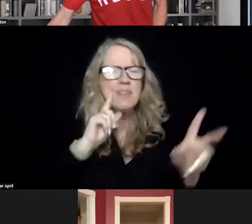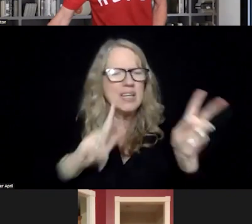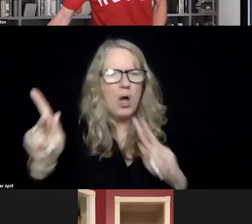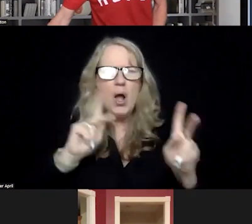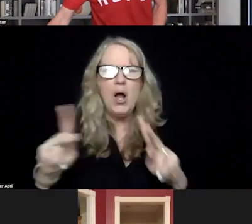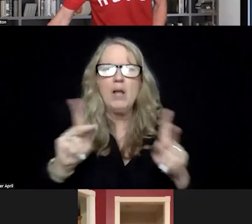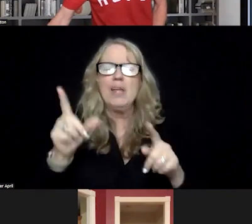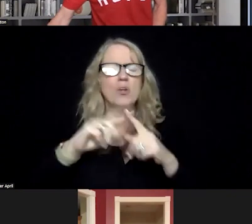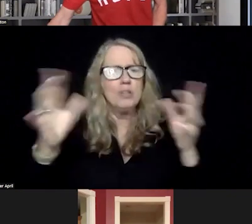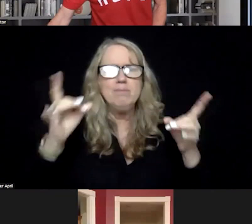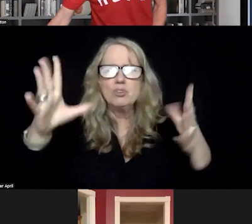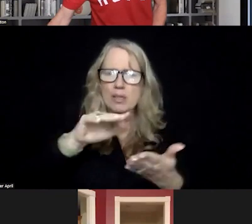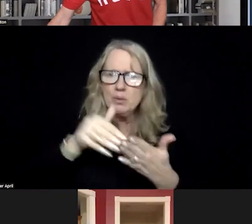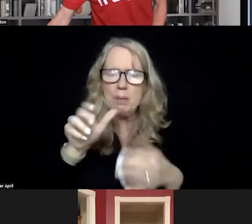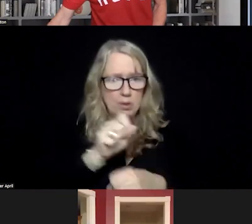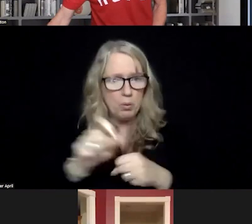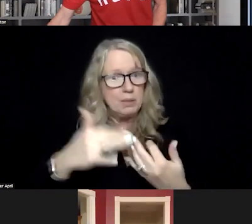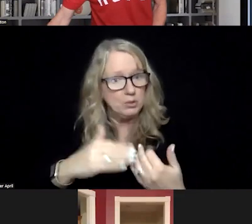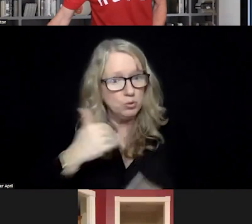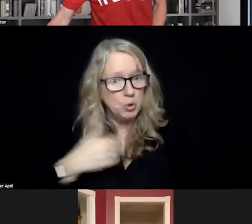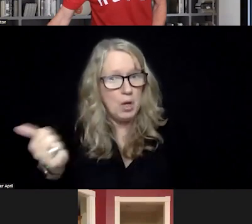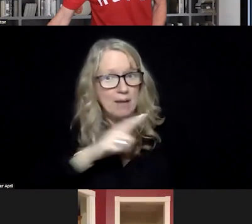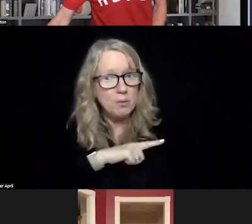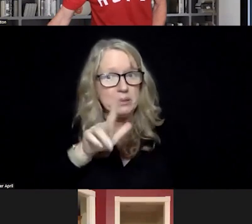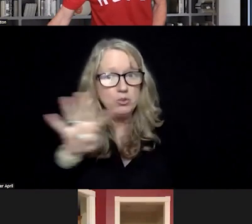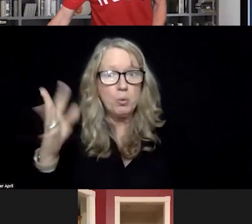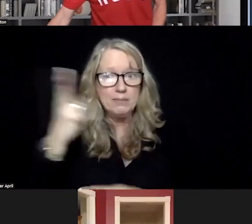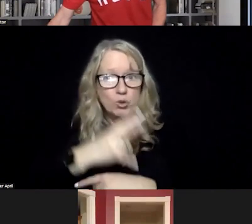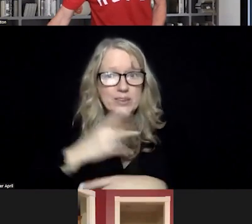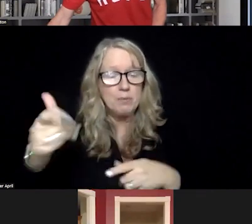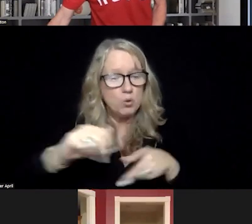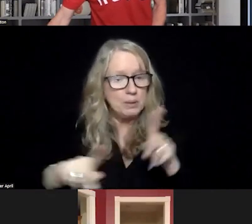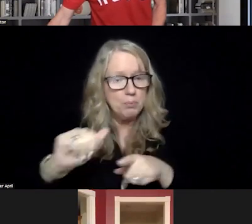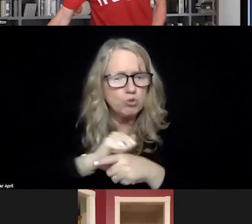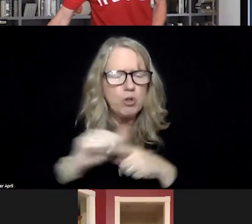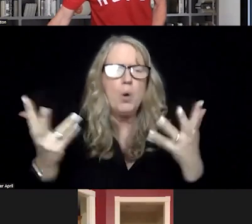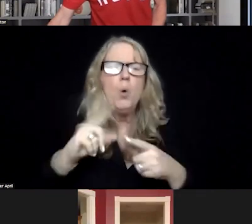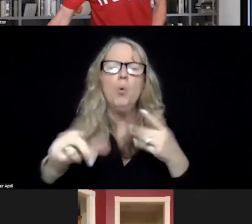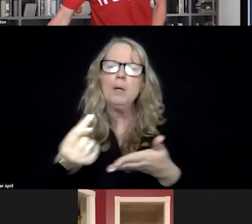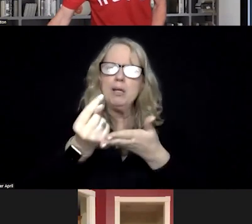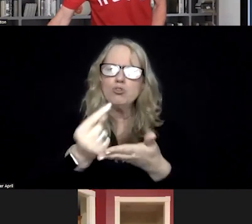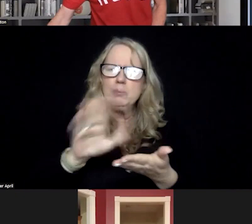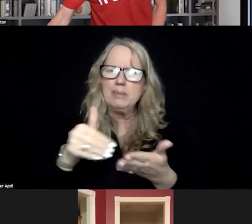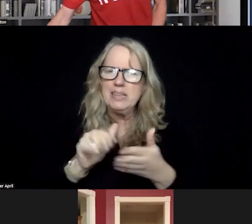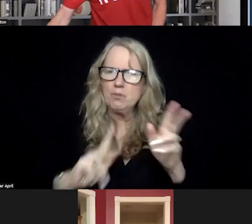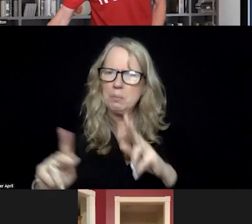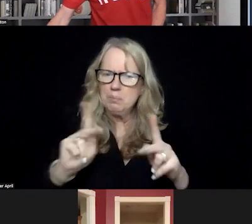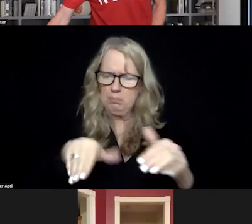CENTERS. WHAT ABOUT TREATMENT CENTERS? THEY ARE IN CRISIS.